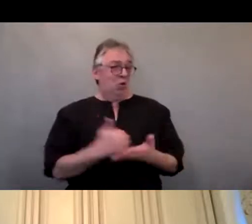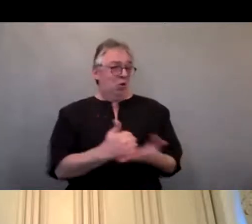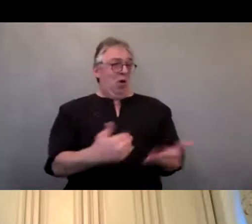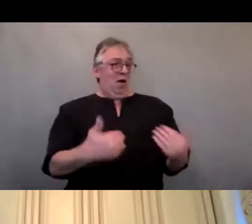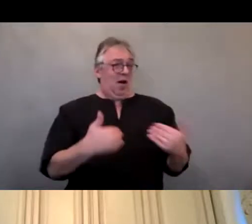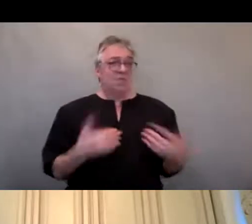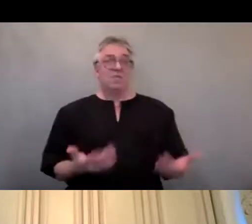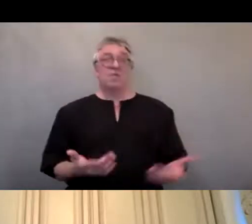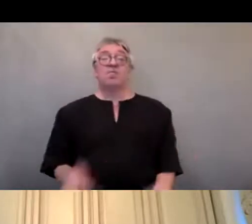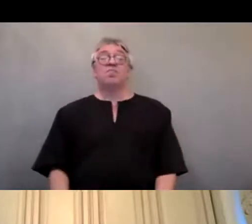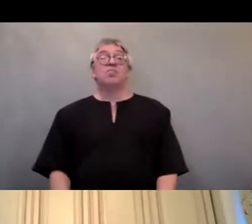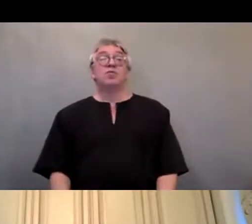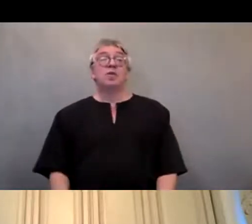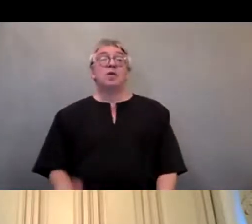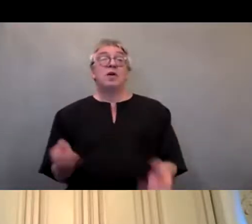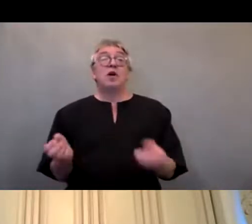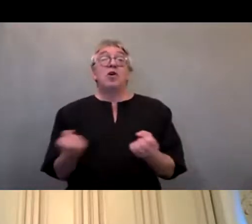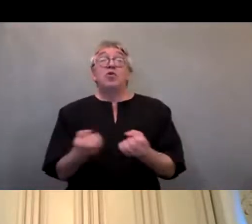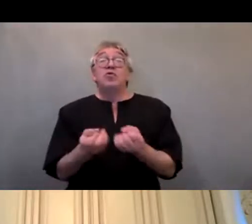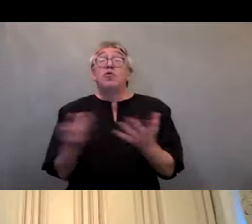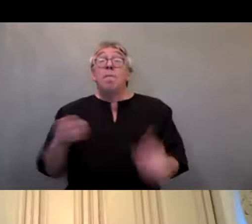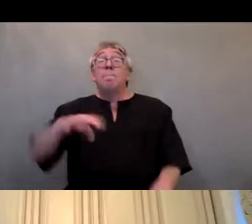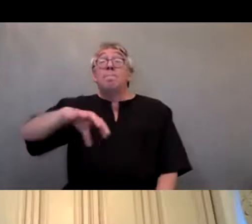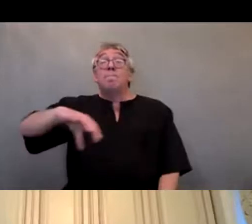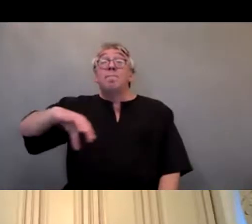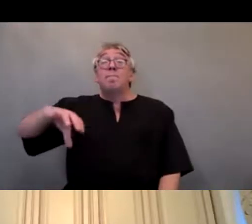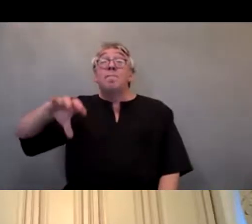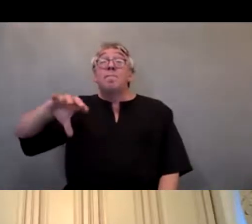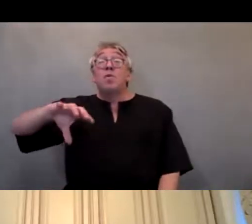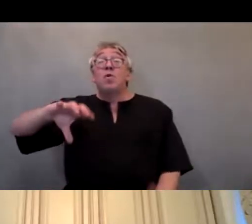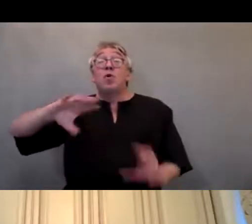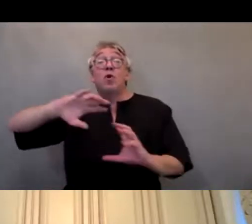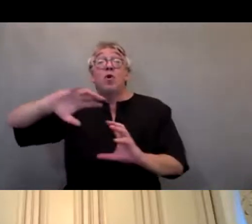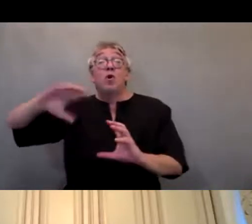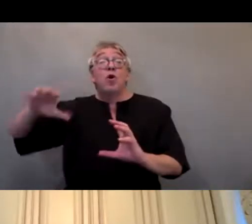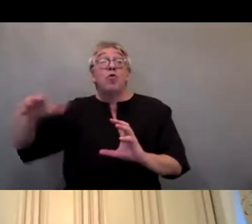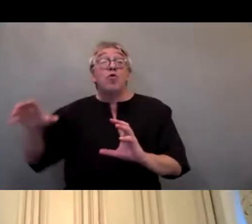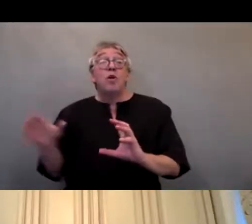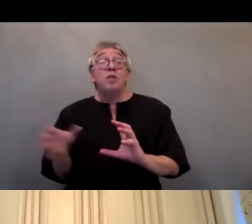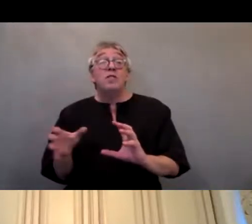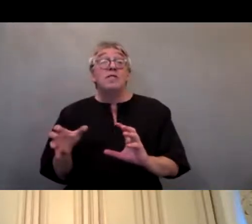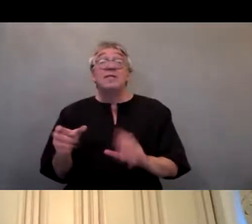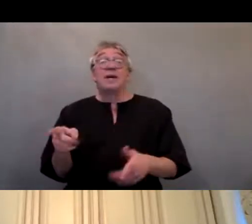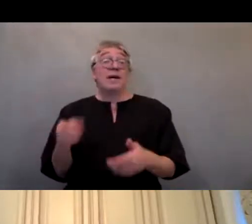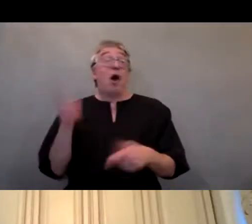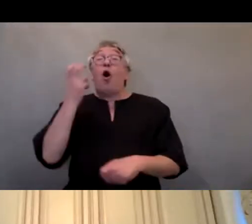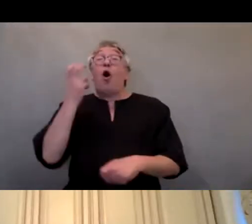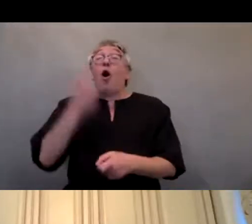people who are possible recipients. The other thing, in some countries , you can get batteries, T mics,